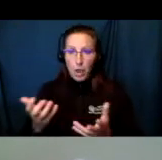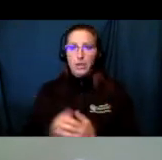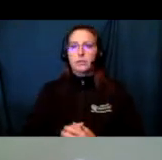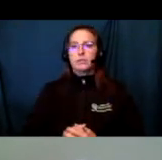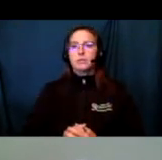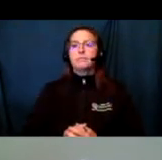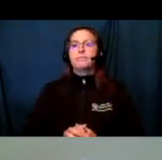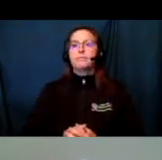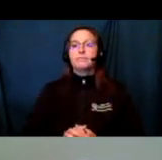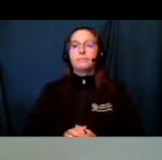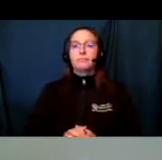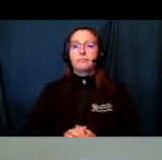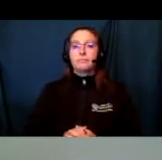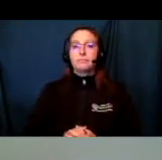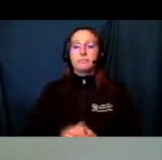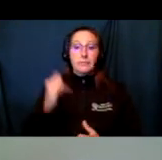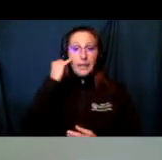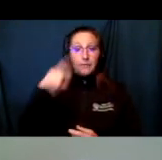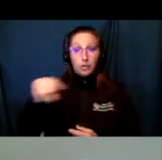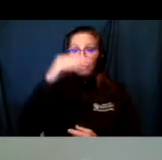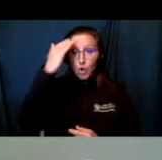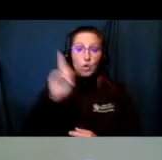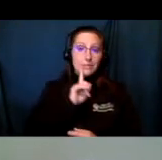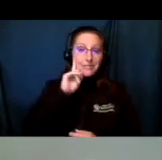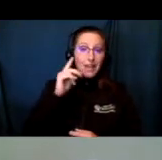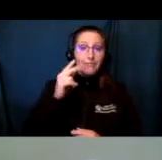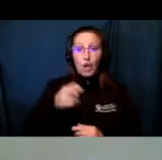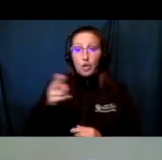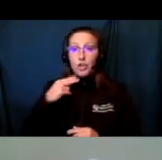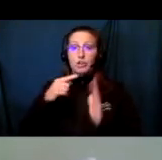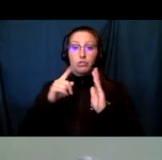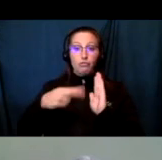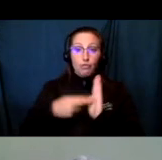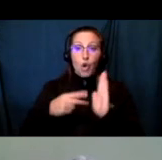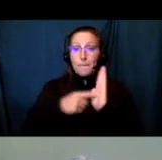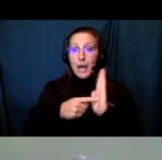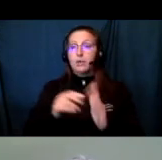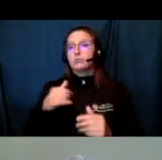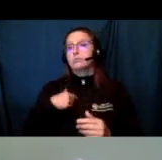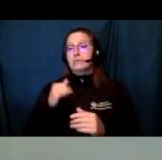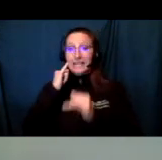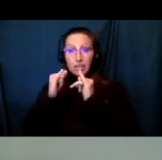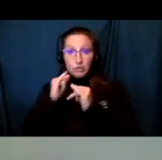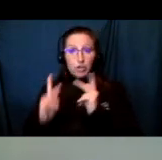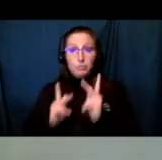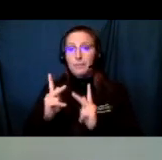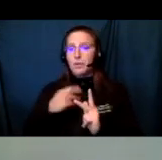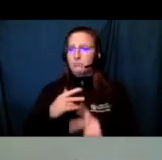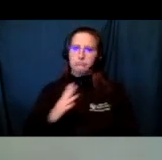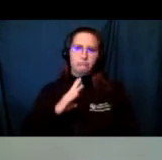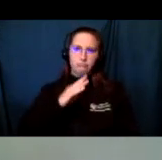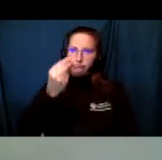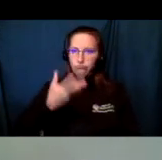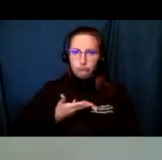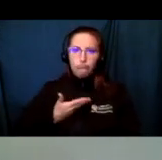deaf and hard of hearing role models or interview candidates, please let us know. If you